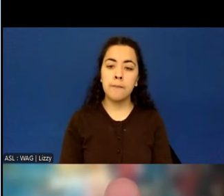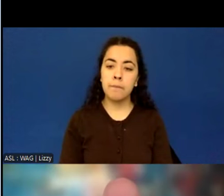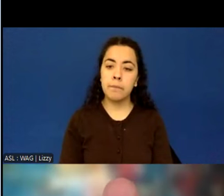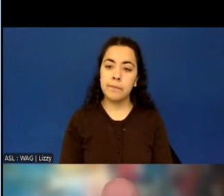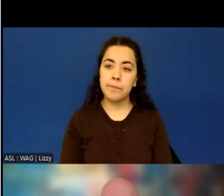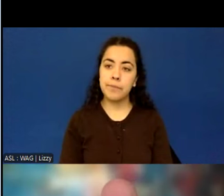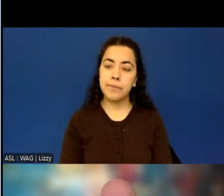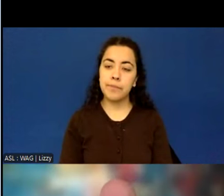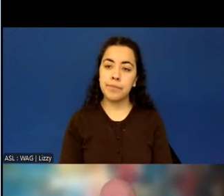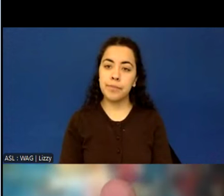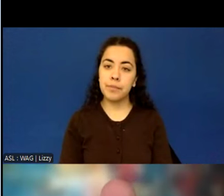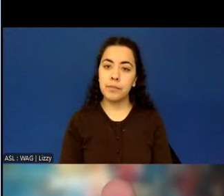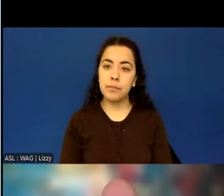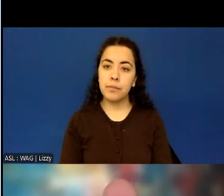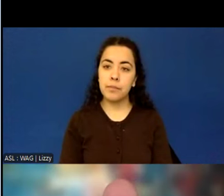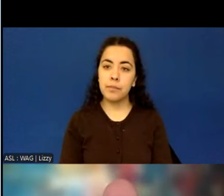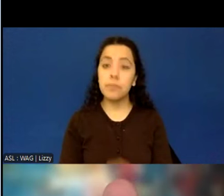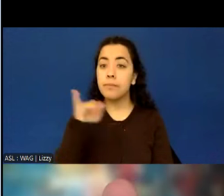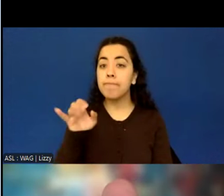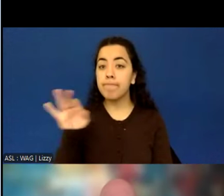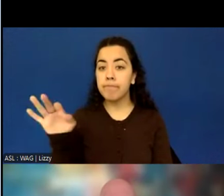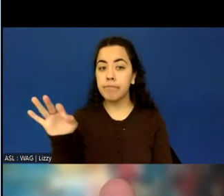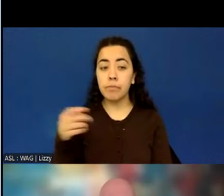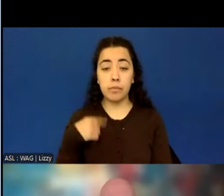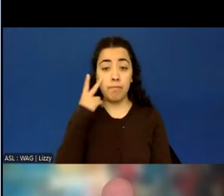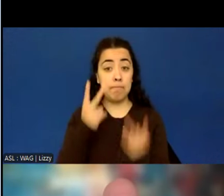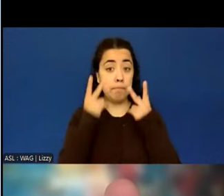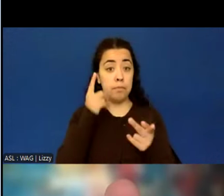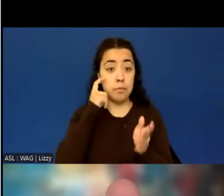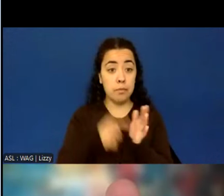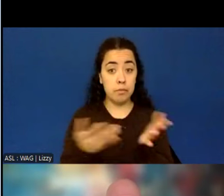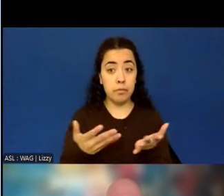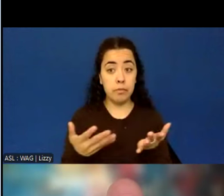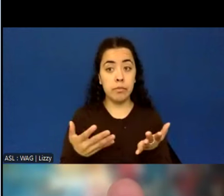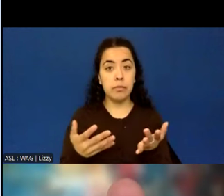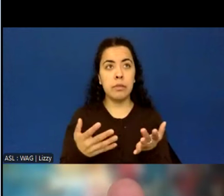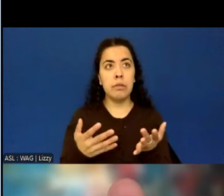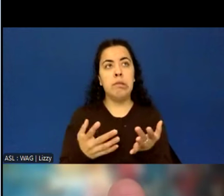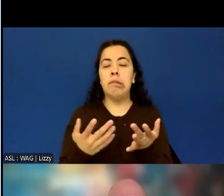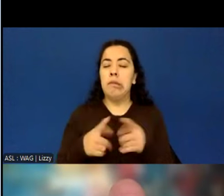I think what we have seen is that it really varies between organizations. And in some cases,